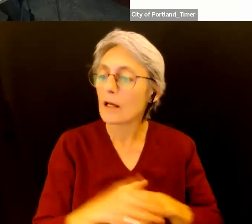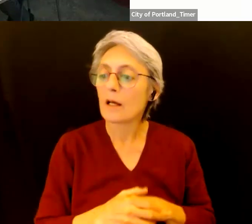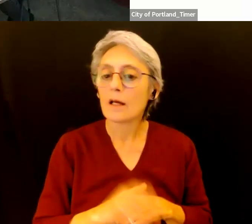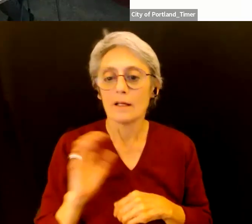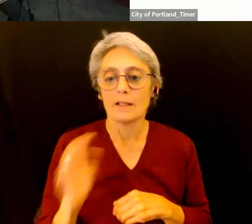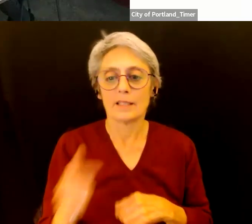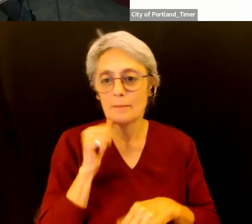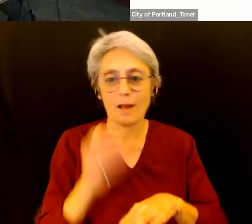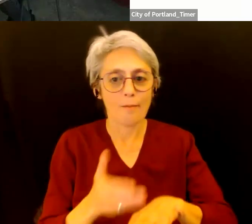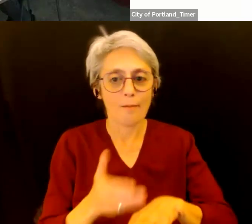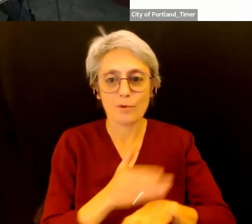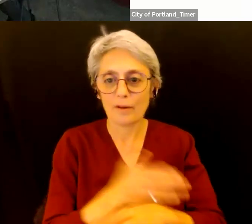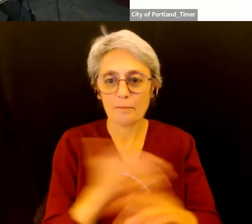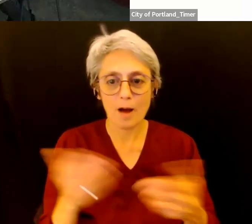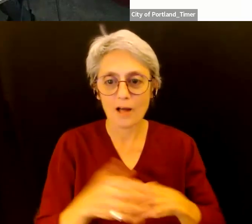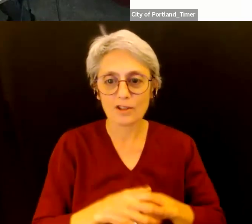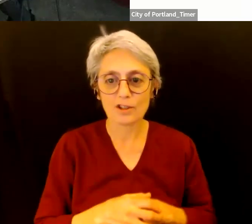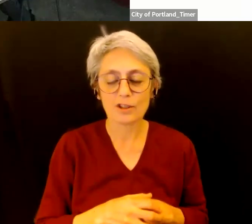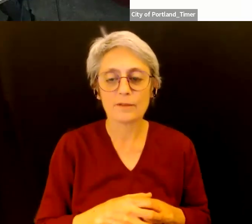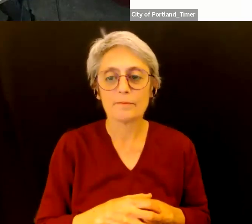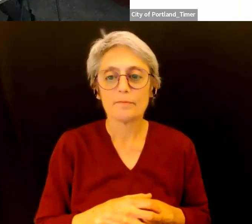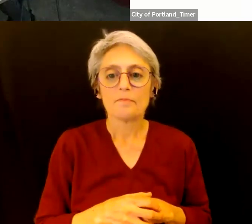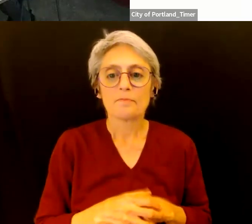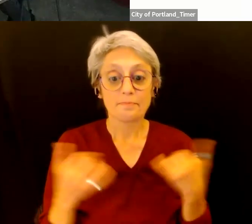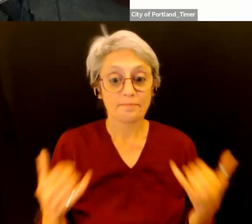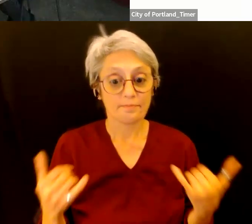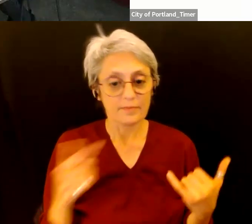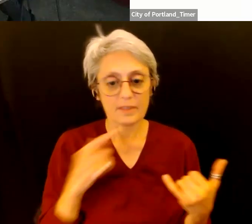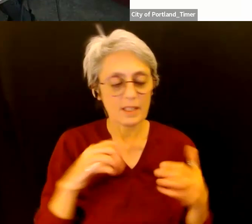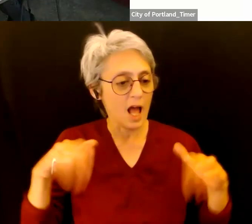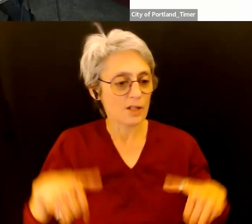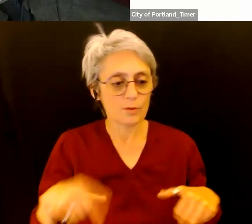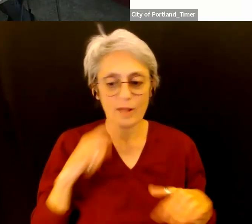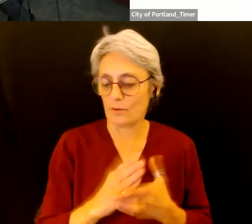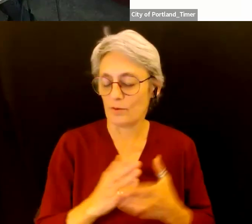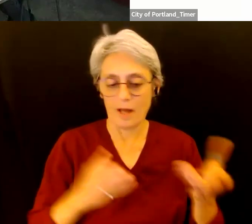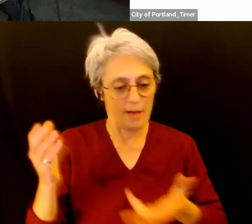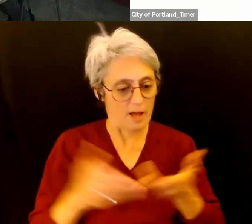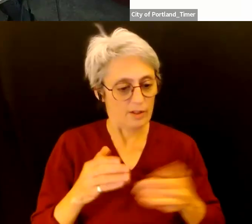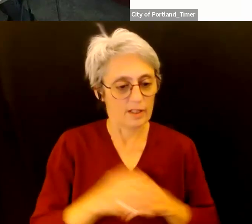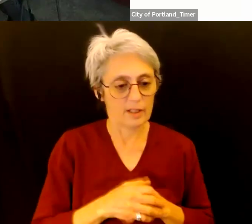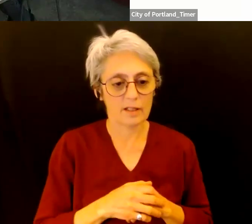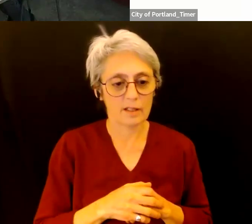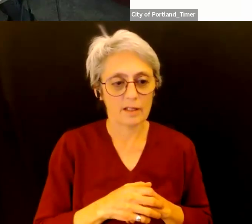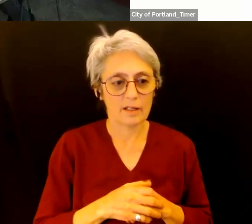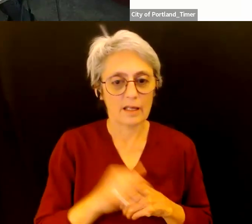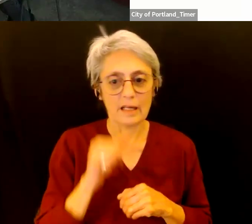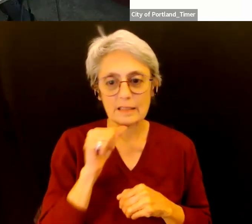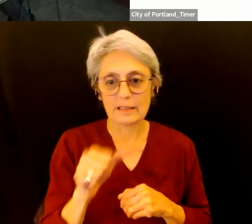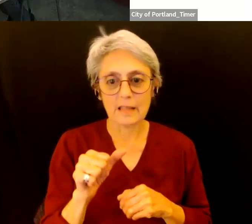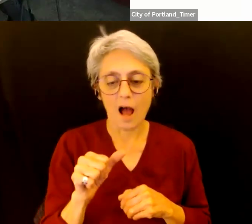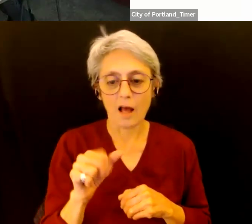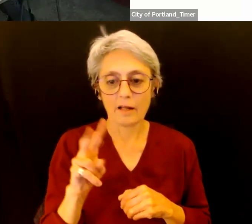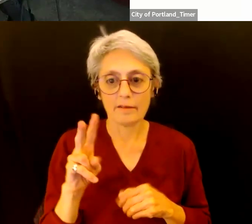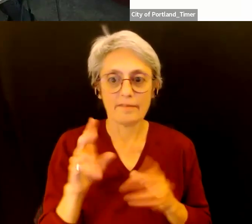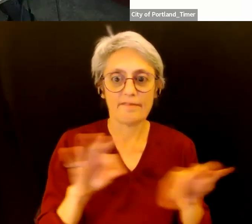But it's not too late to stop hiring. That's not really, really vital while we see ourselves through these last few months.